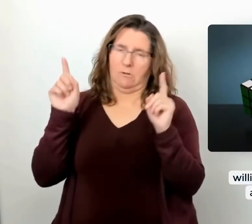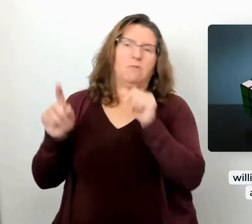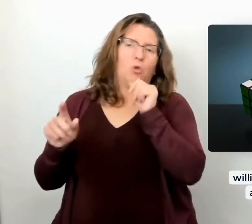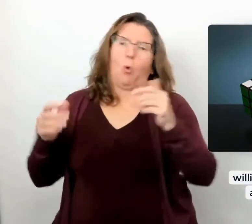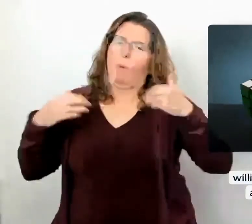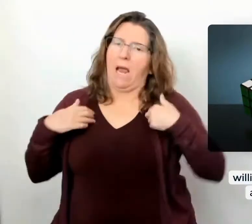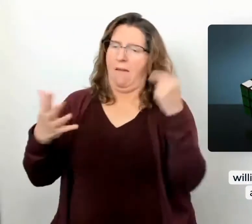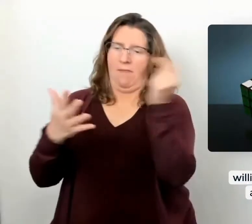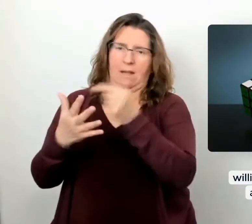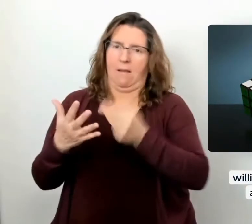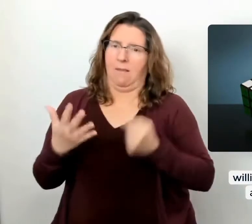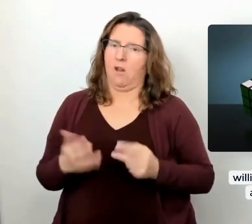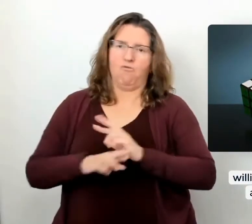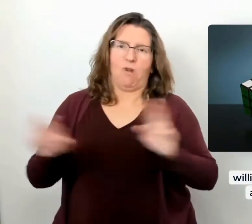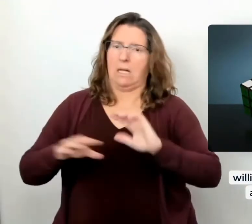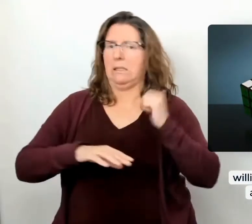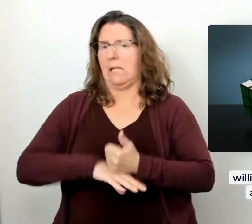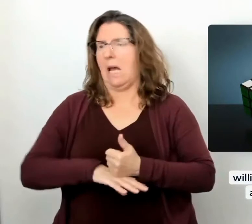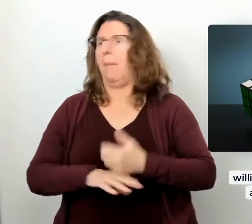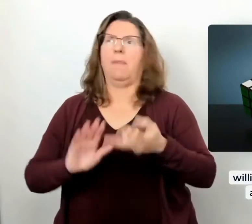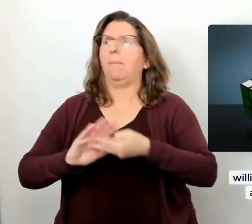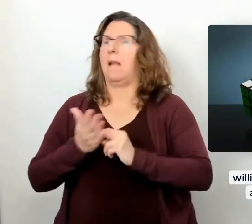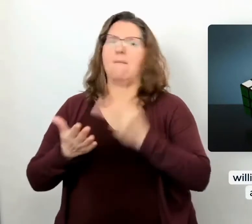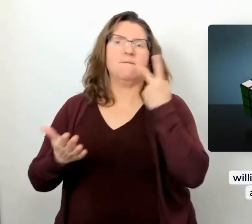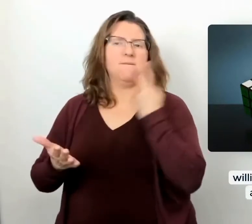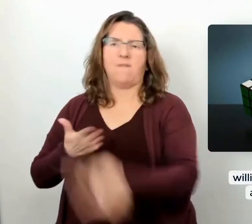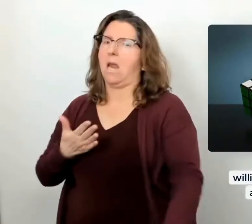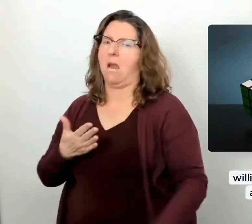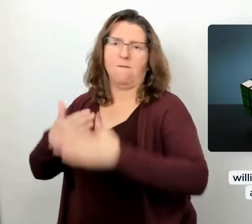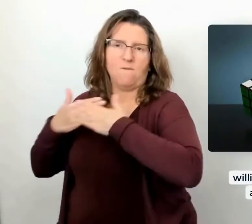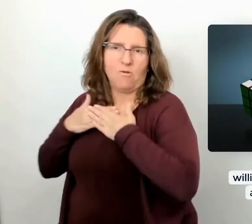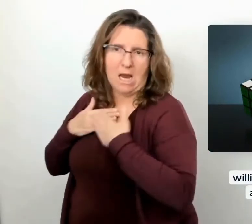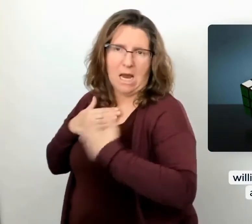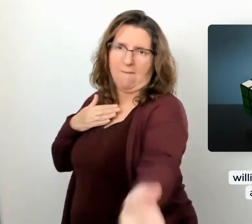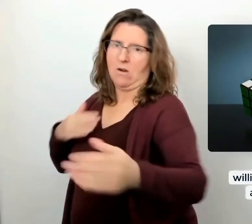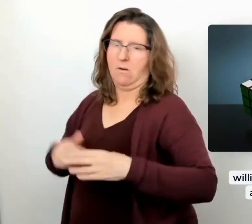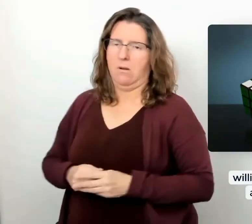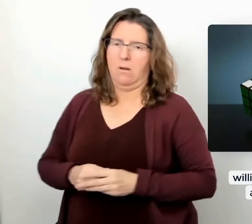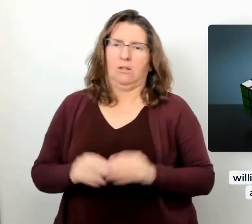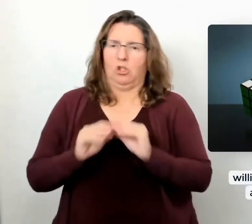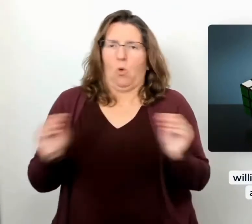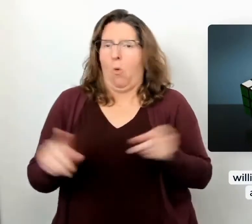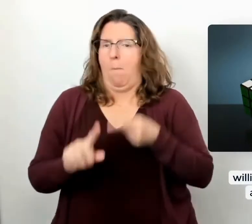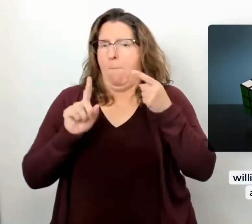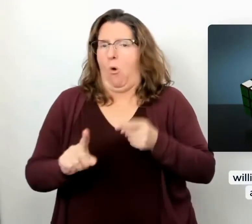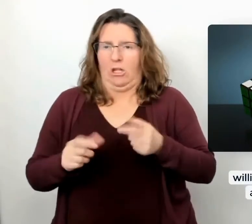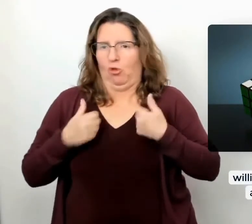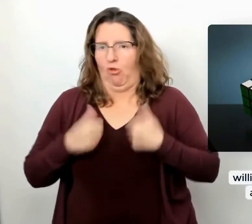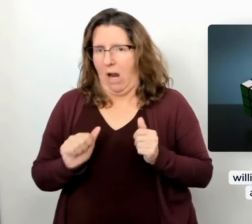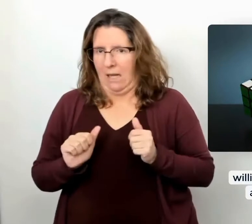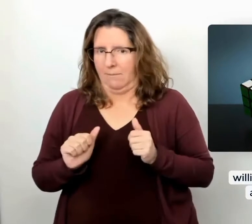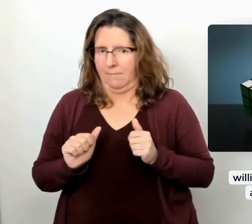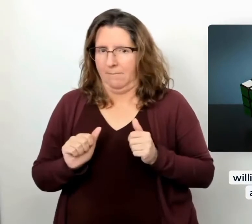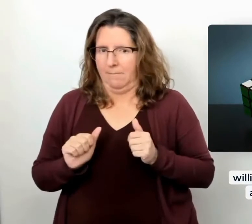no matter what is done, the child will fail because they lack some predetermined capabilities.